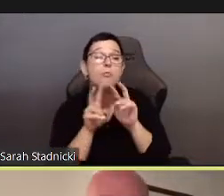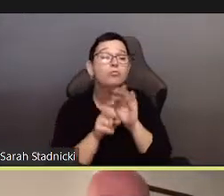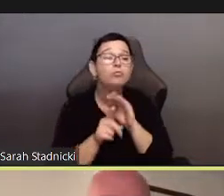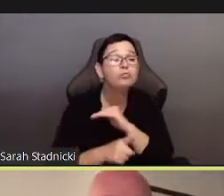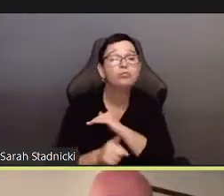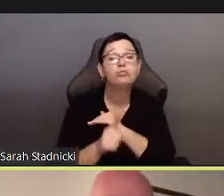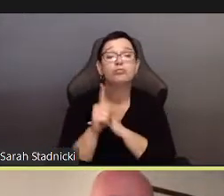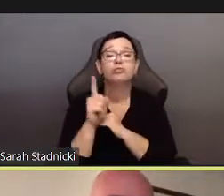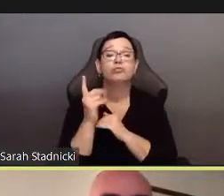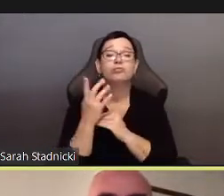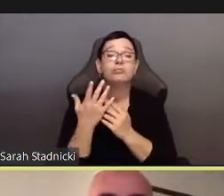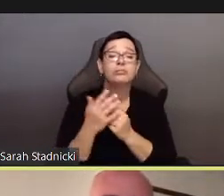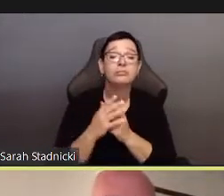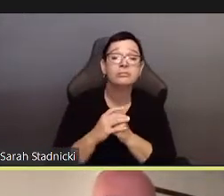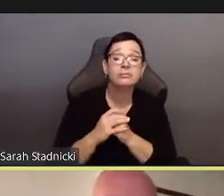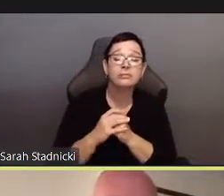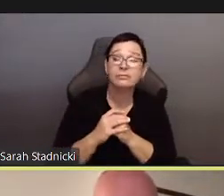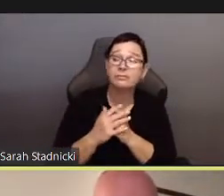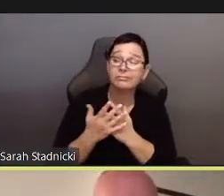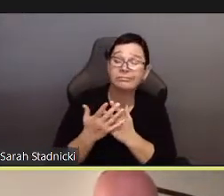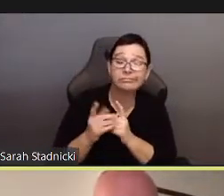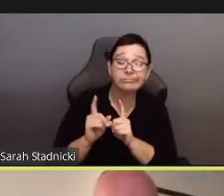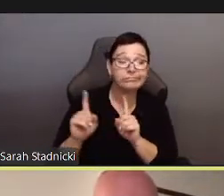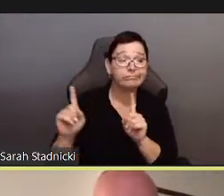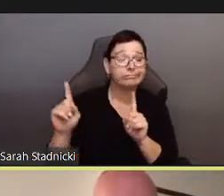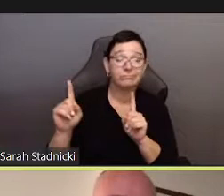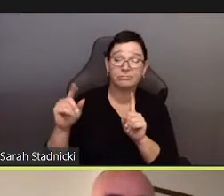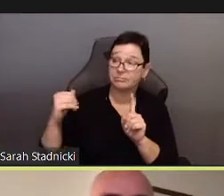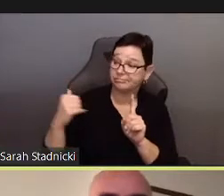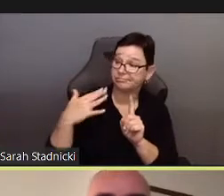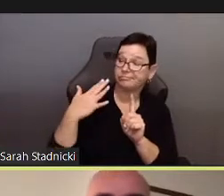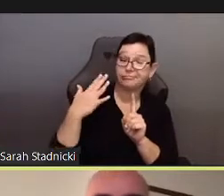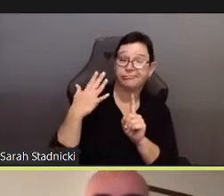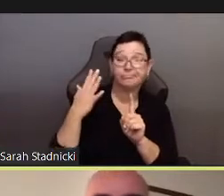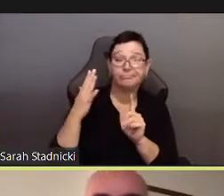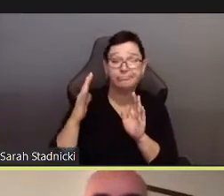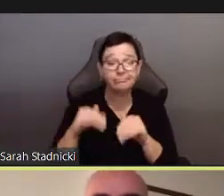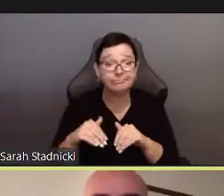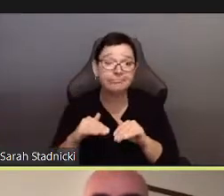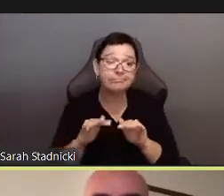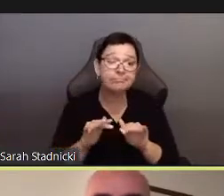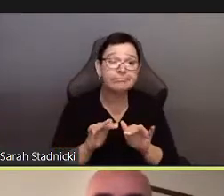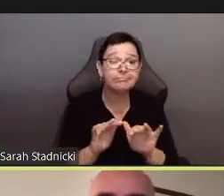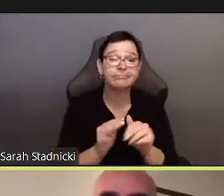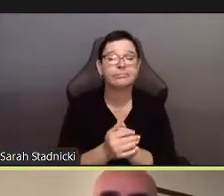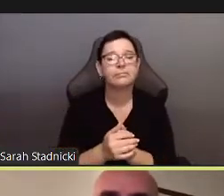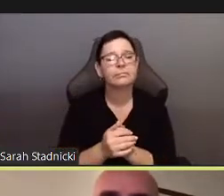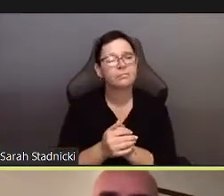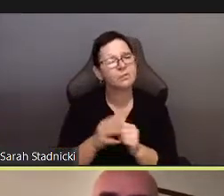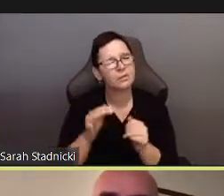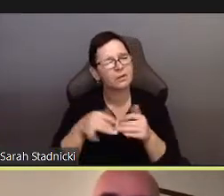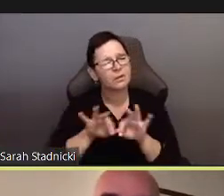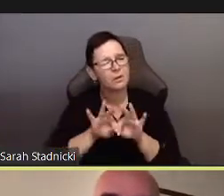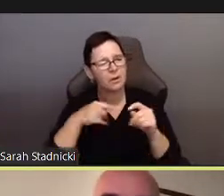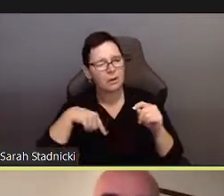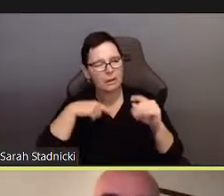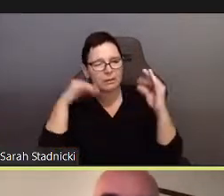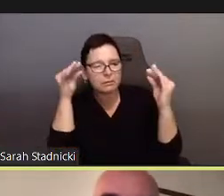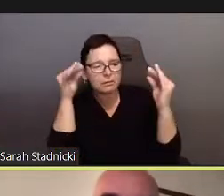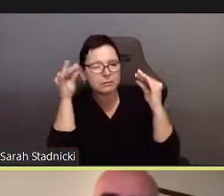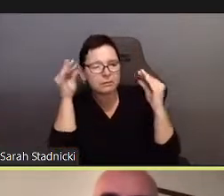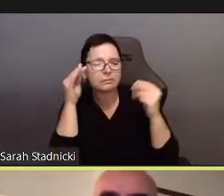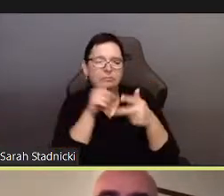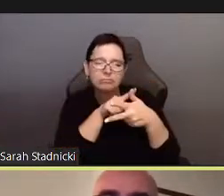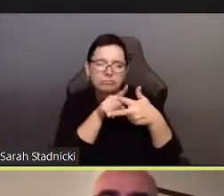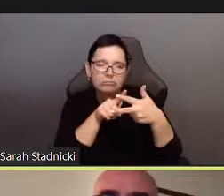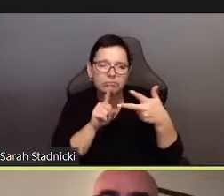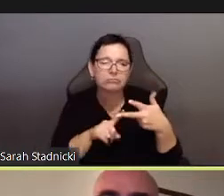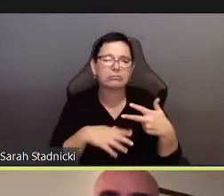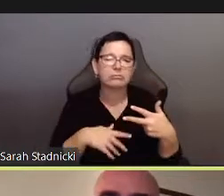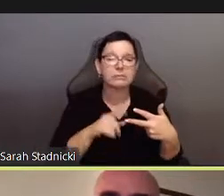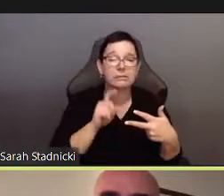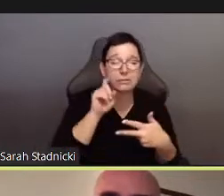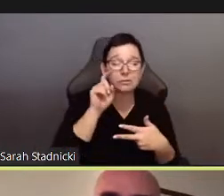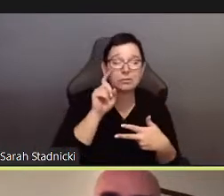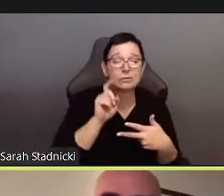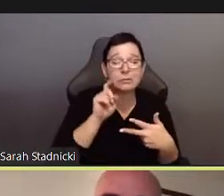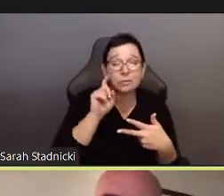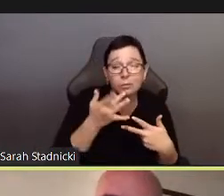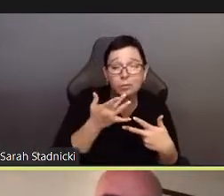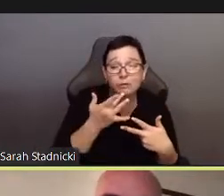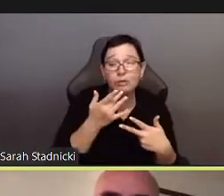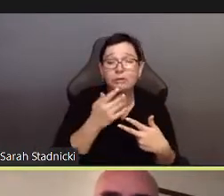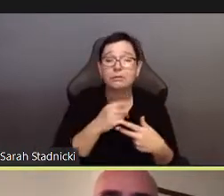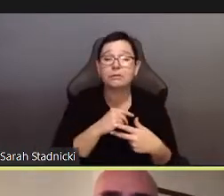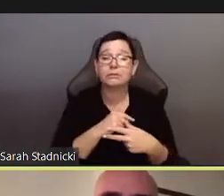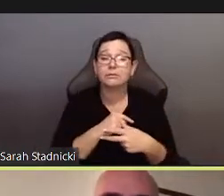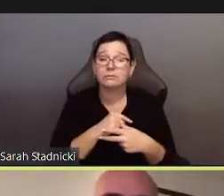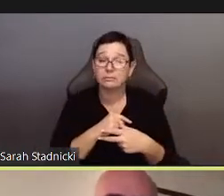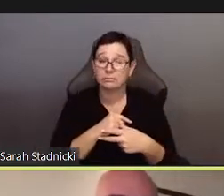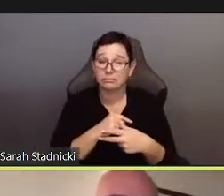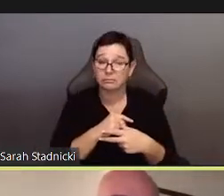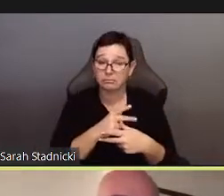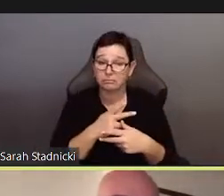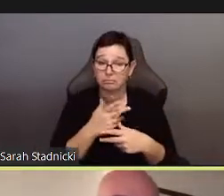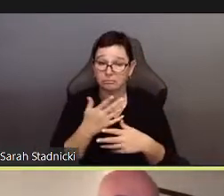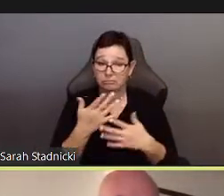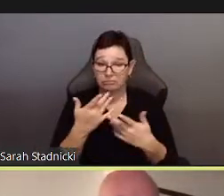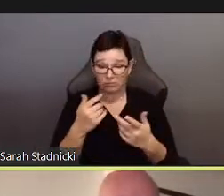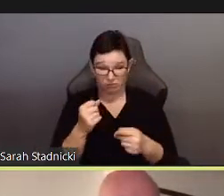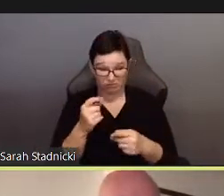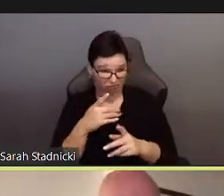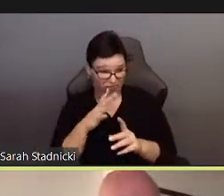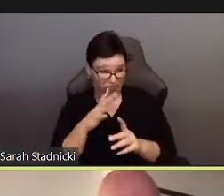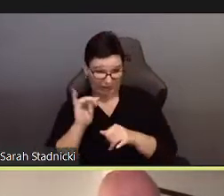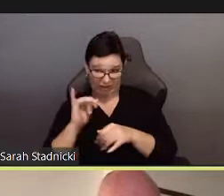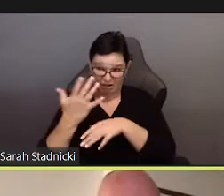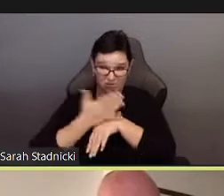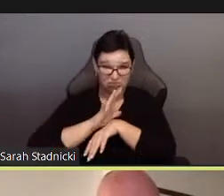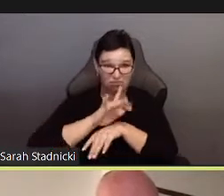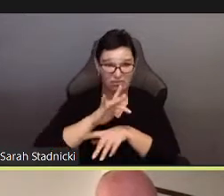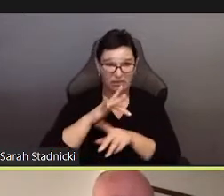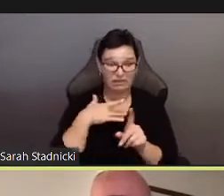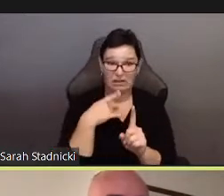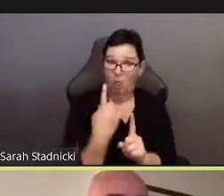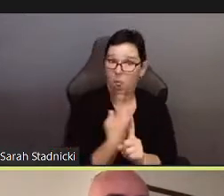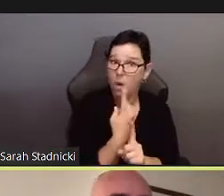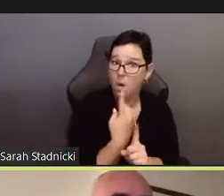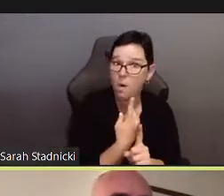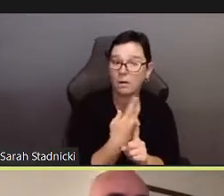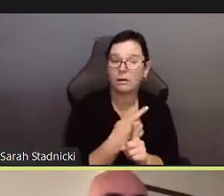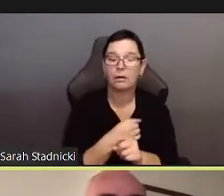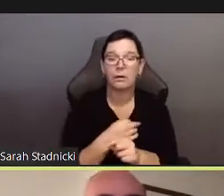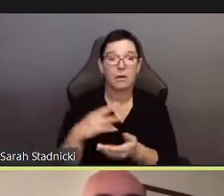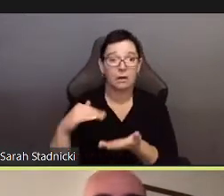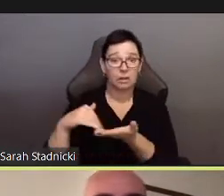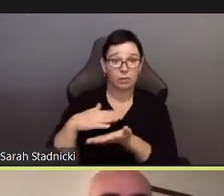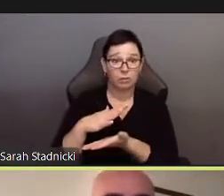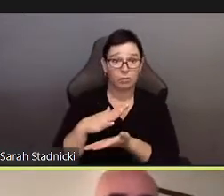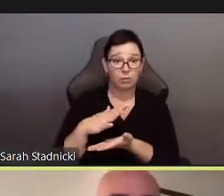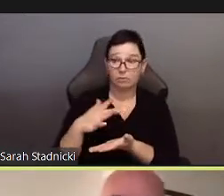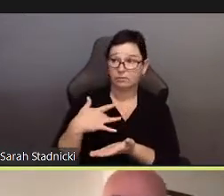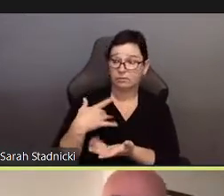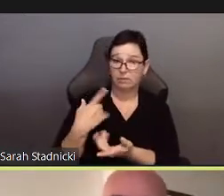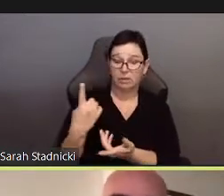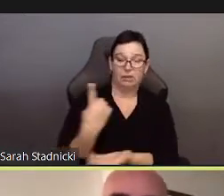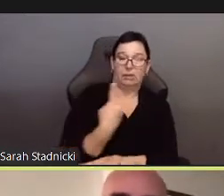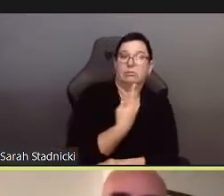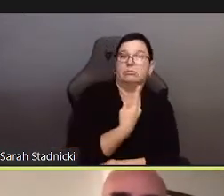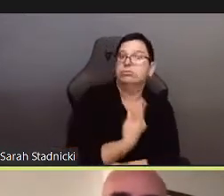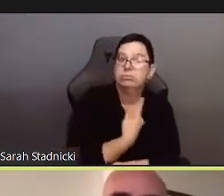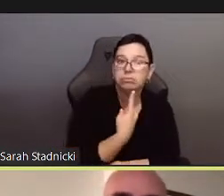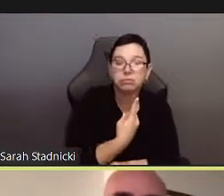the infidel, the loner, the invert, the anomalous, the pervert, the clandestine, the exiled, and the outcast.